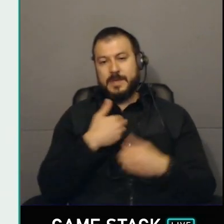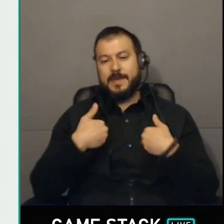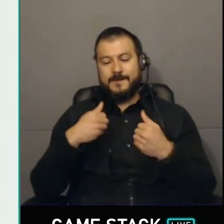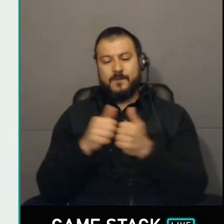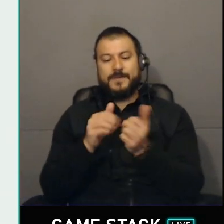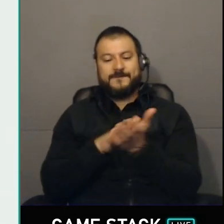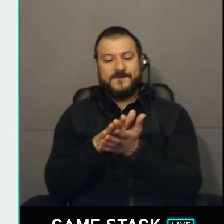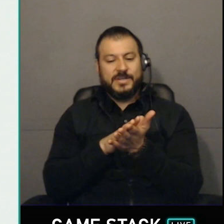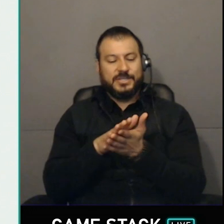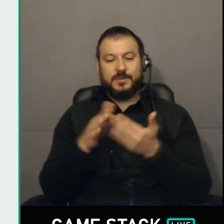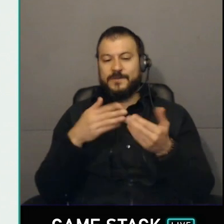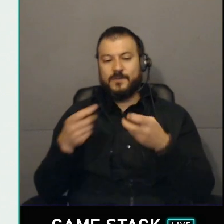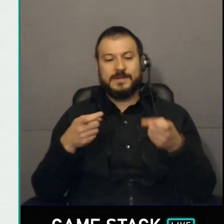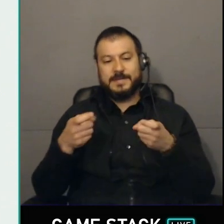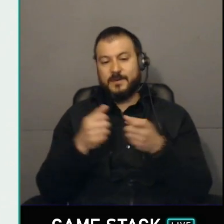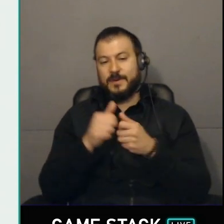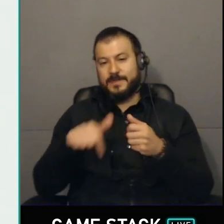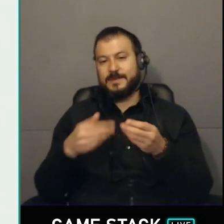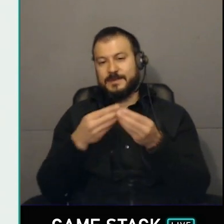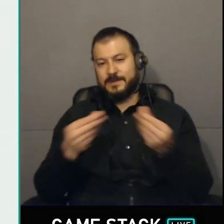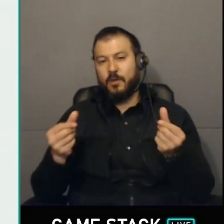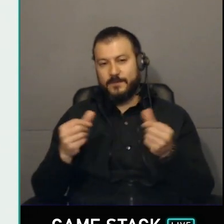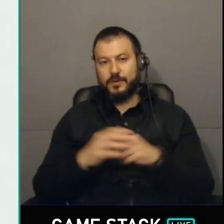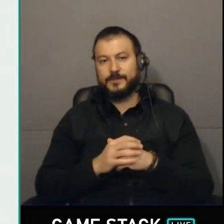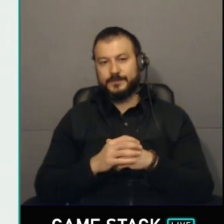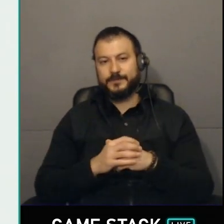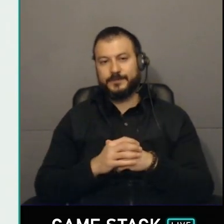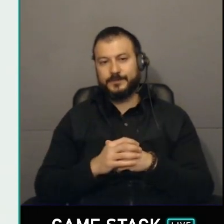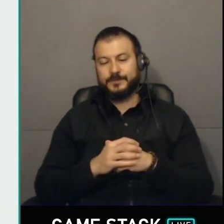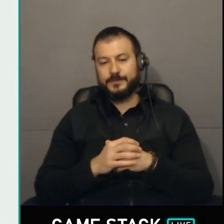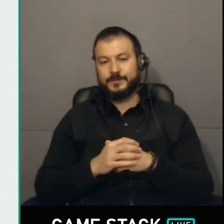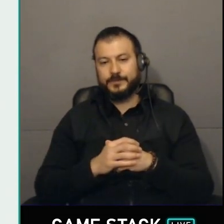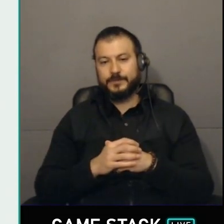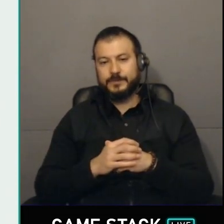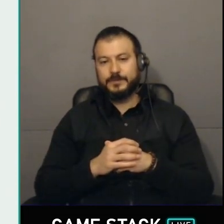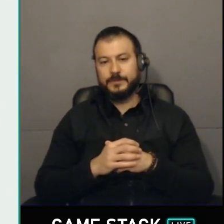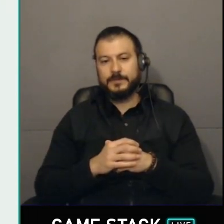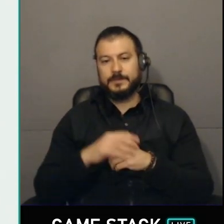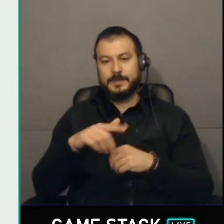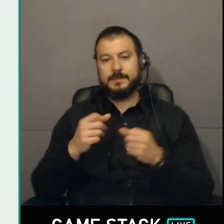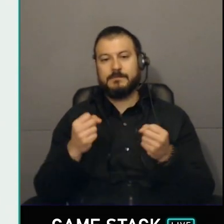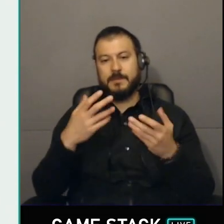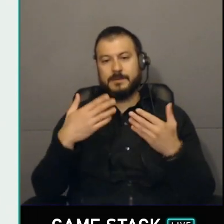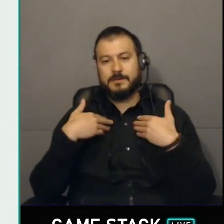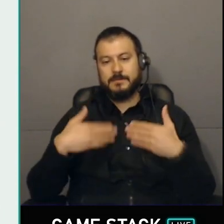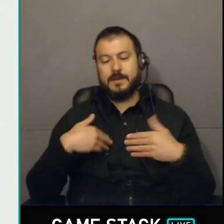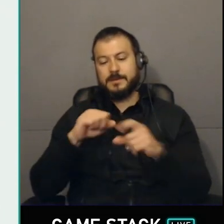whenever we're dealing with this iterative solver scenario. In this multi body situation